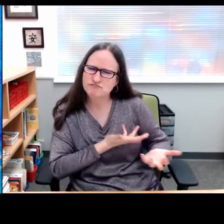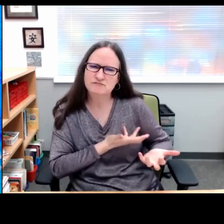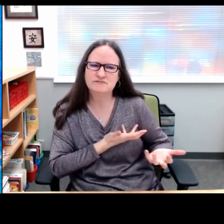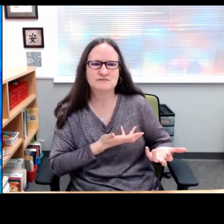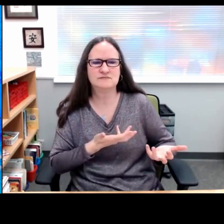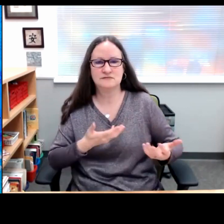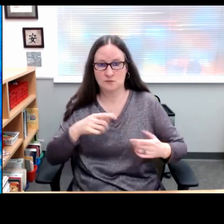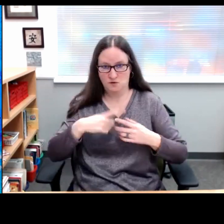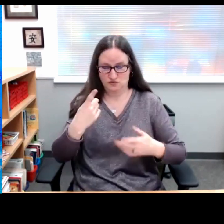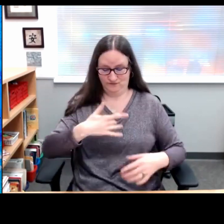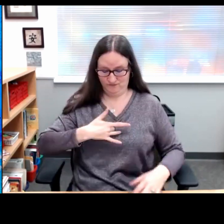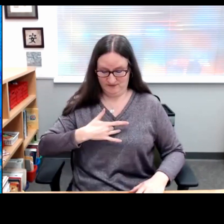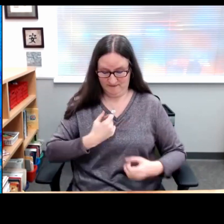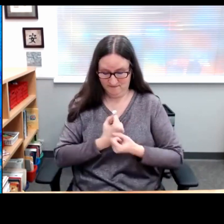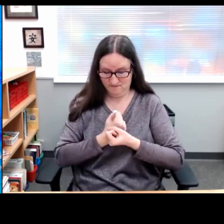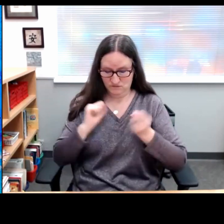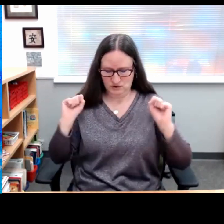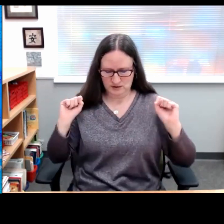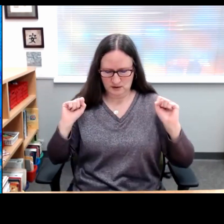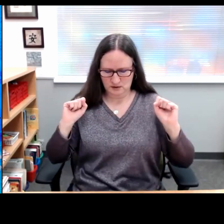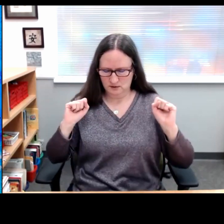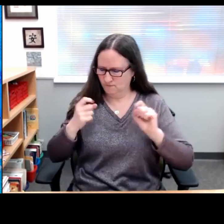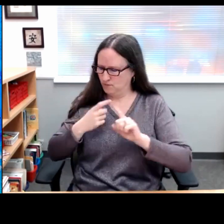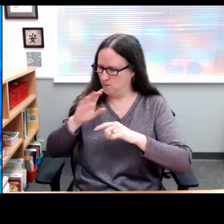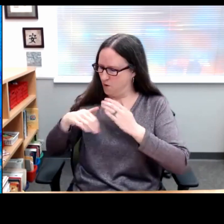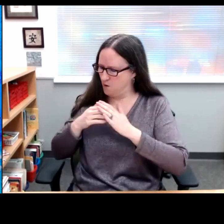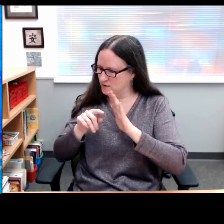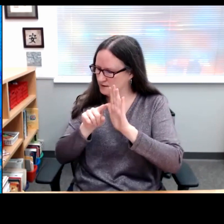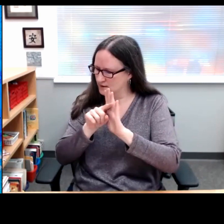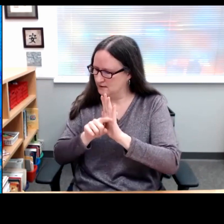and to get this bond with this precious being.